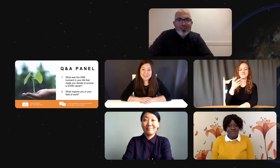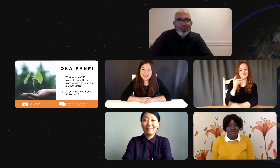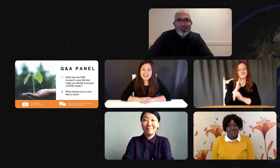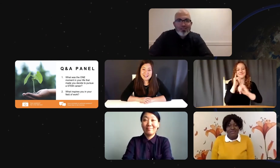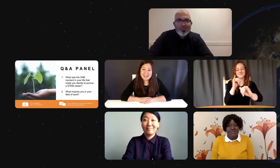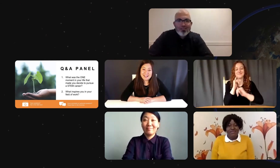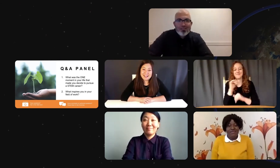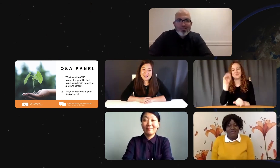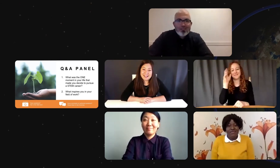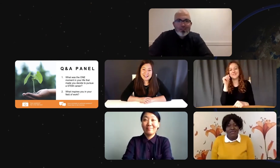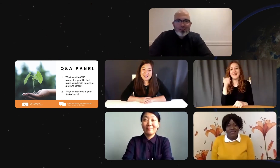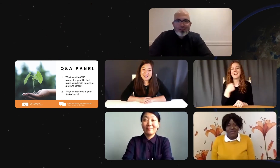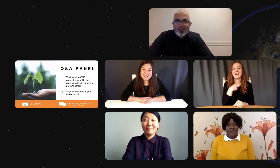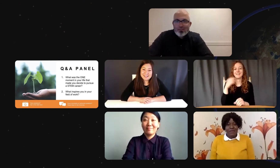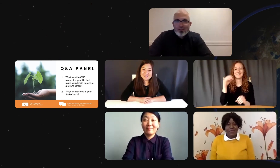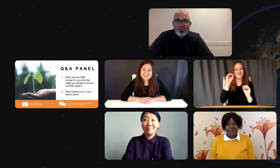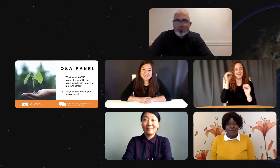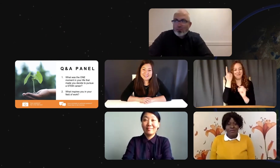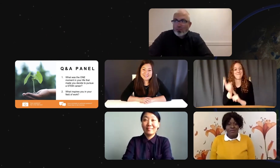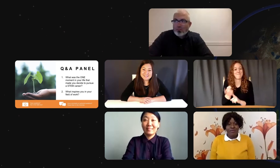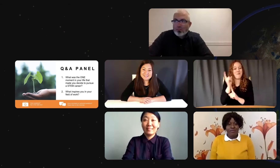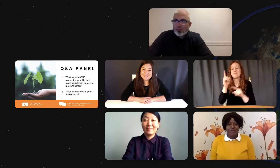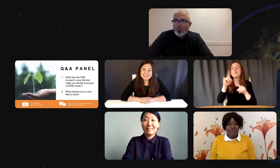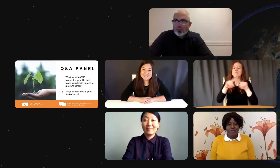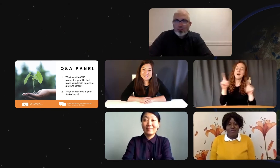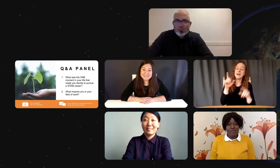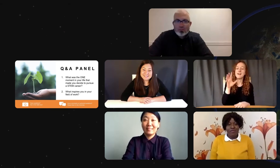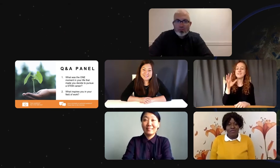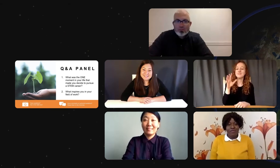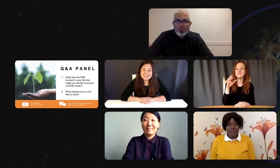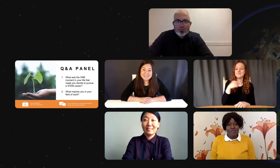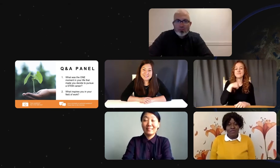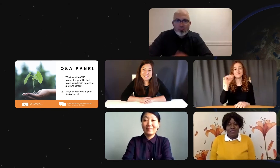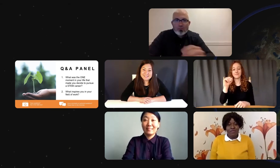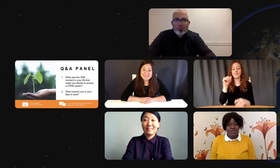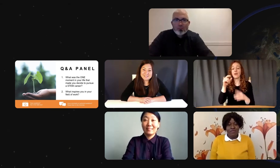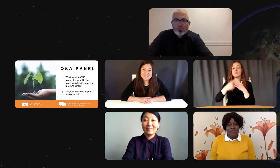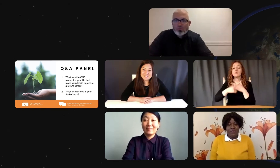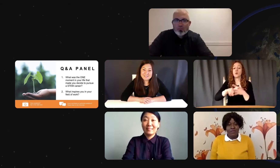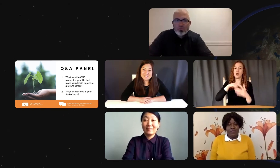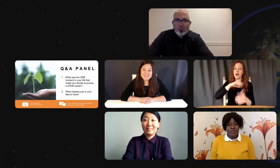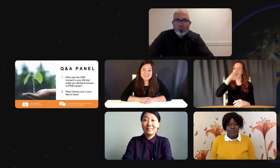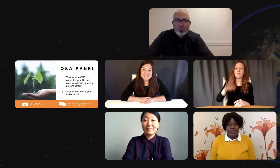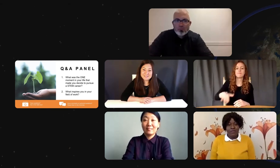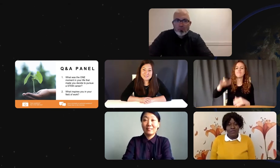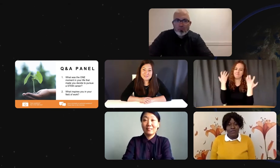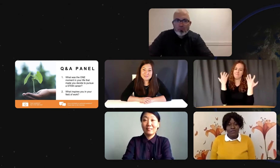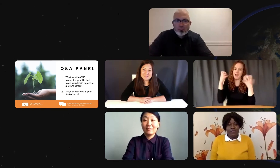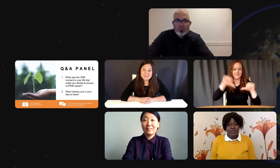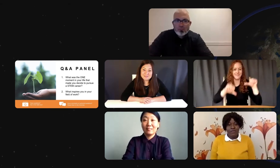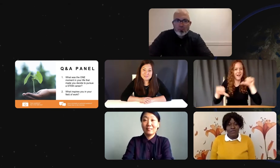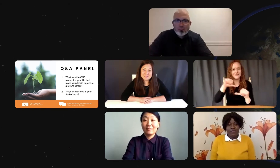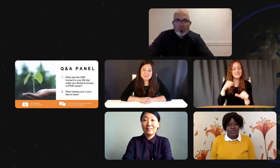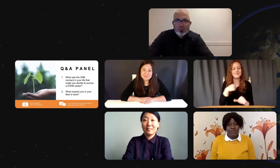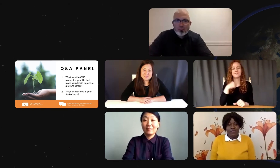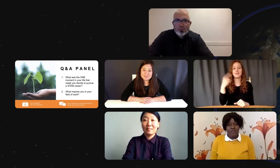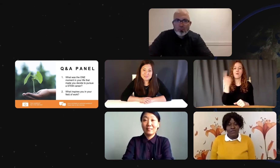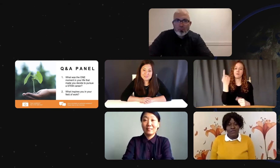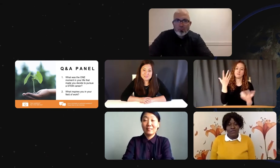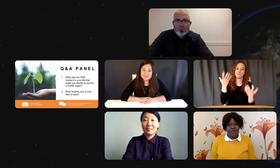I'm very much like Alicia, with no certain moment. I never grew up wanting to be a scientist.